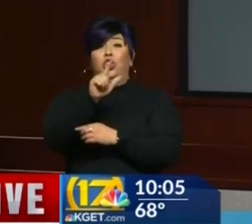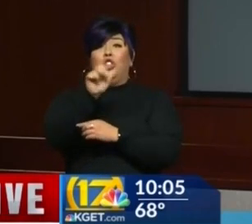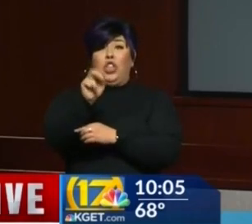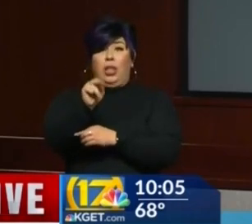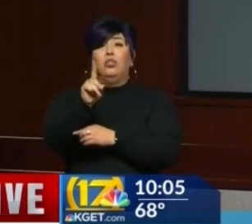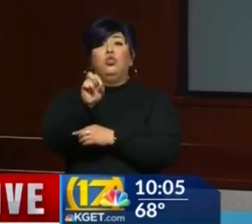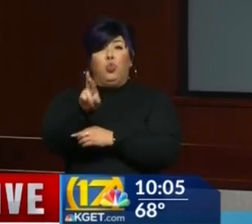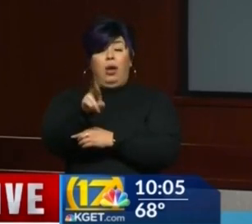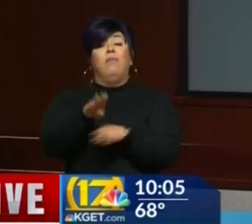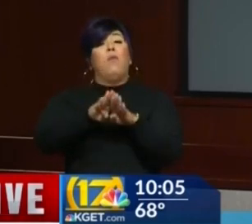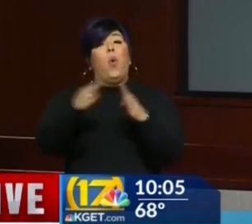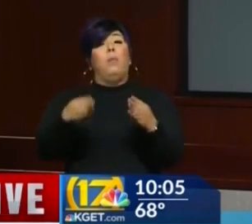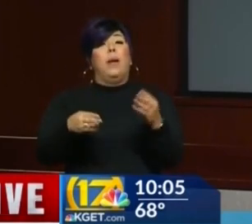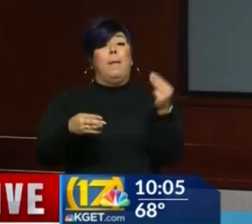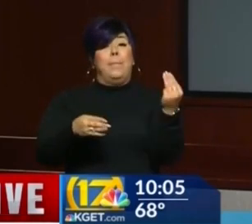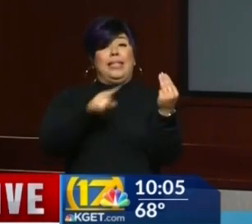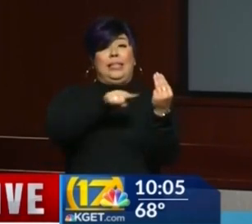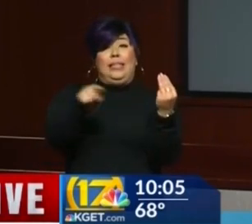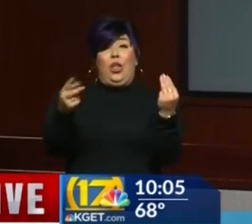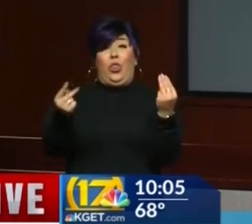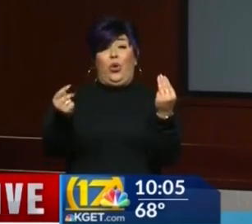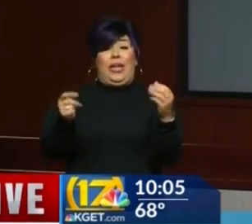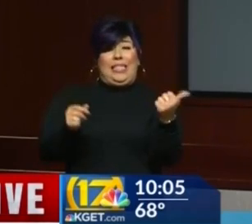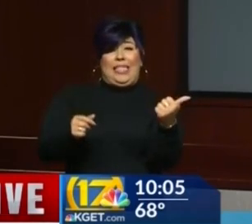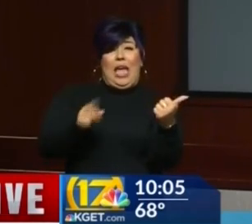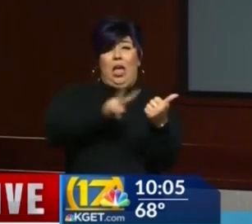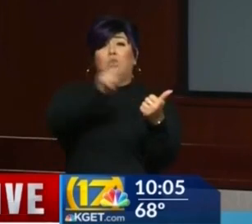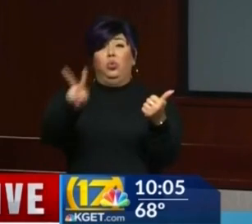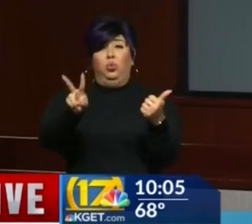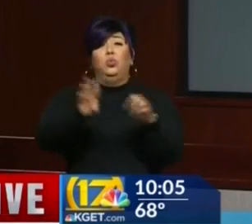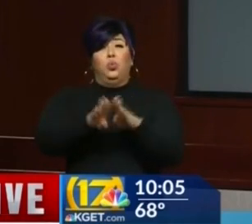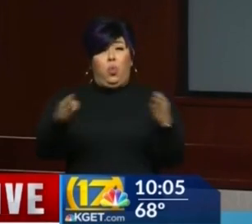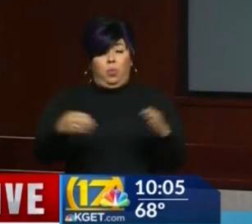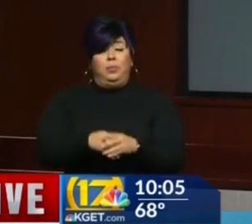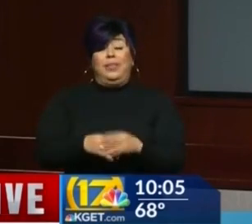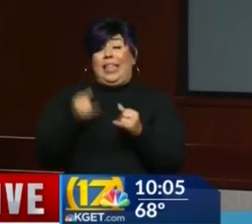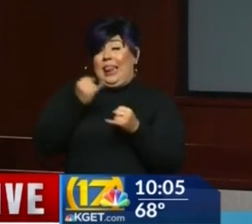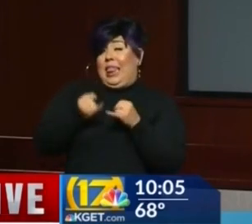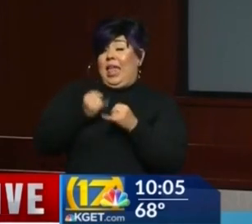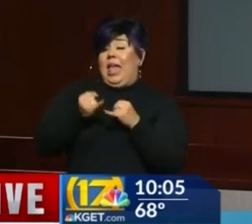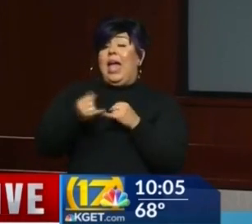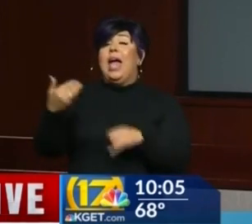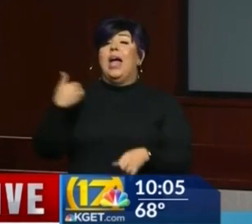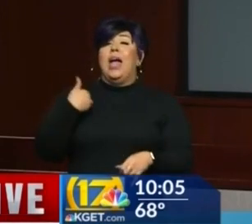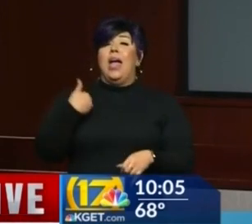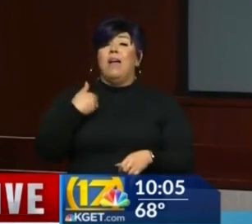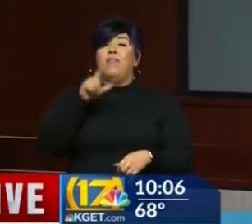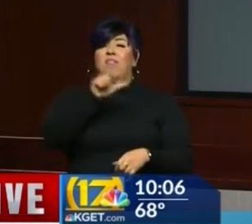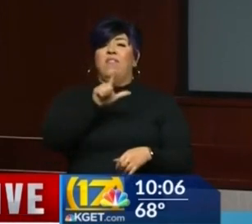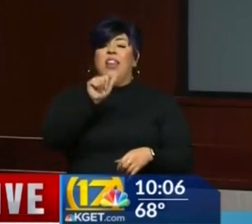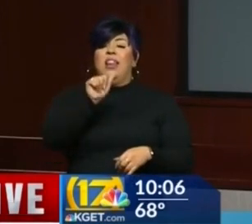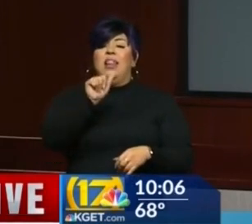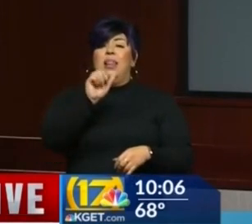PM WE ALSO HAVE A LOCATION AT THE ADVENTIST OF THE VALLEY 1100 MAGELLAN DRIVE THEIR HOURS